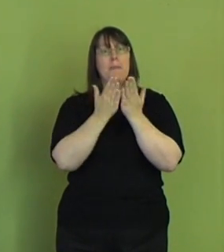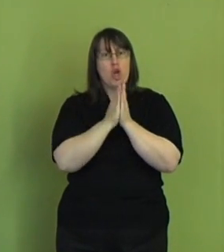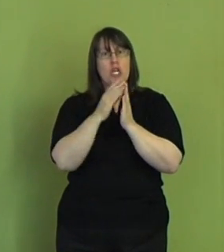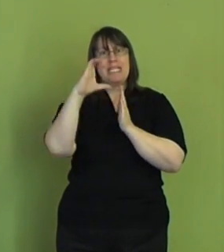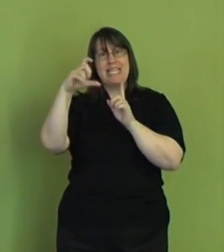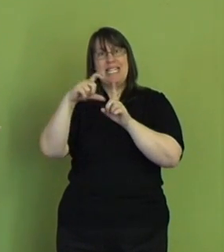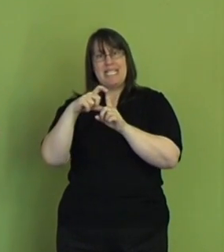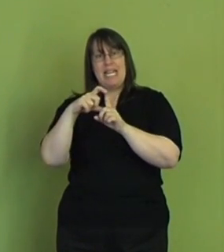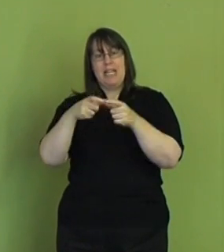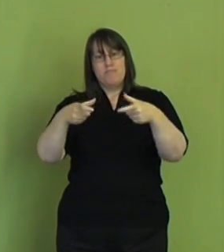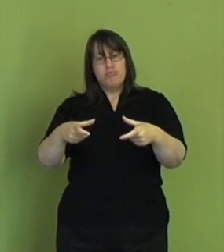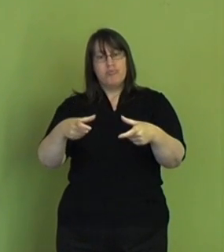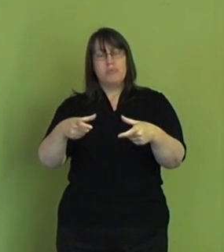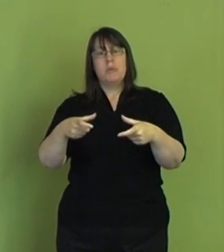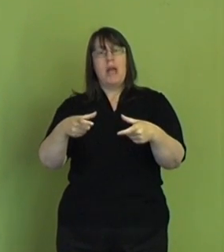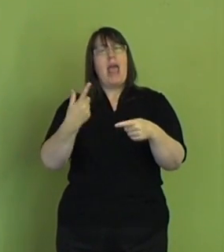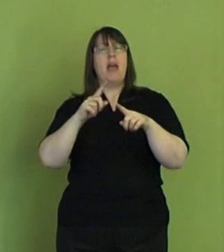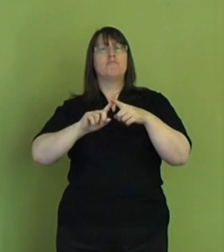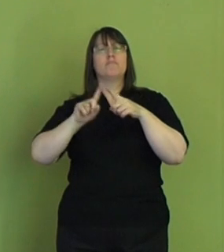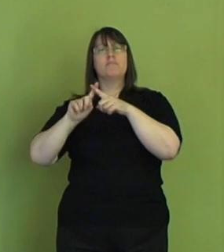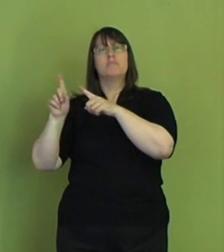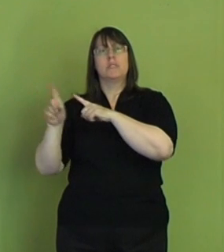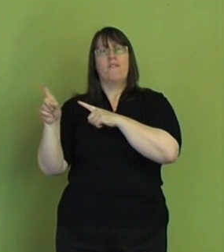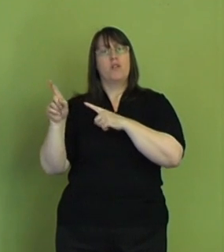and a variety of resource materials